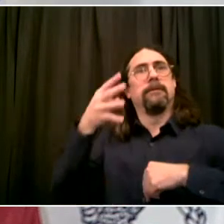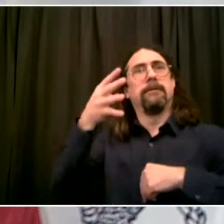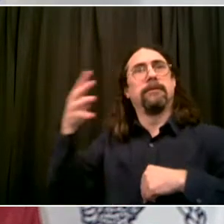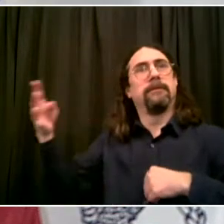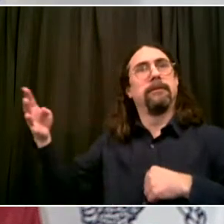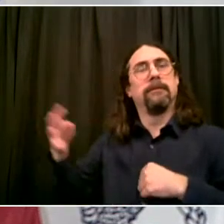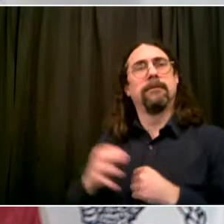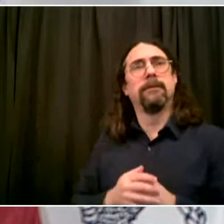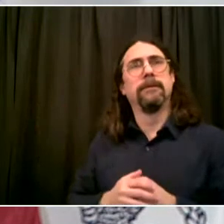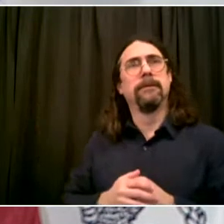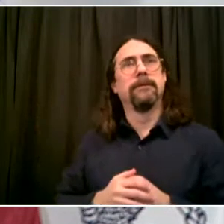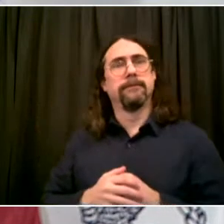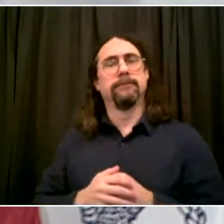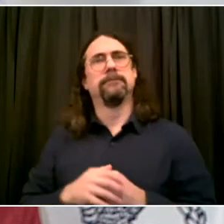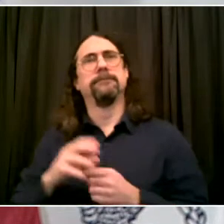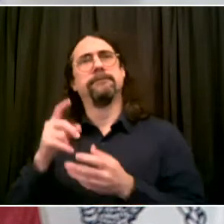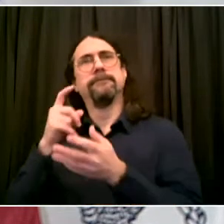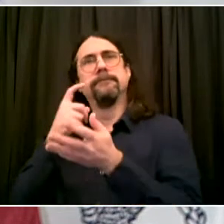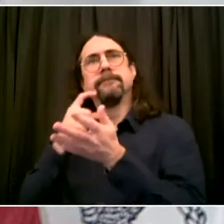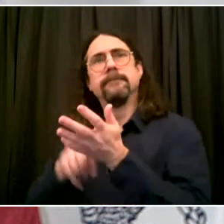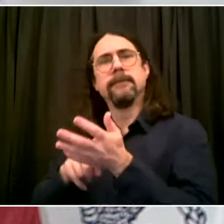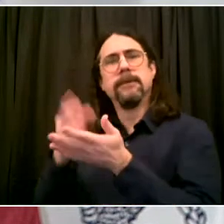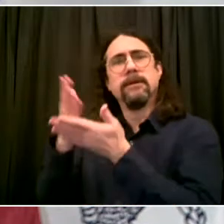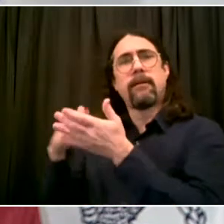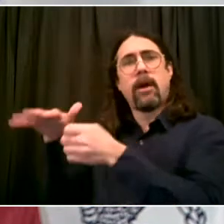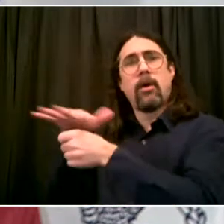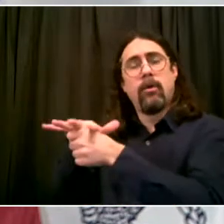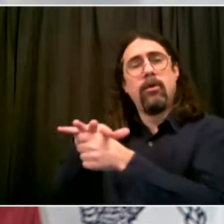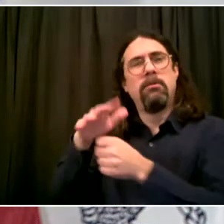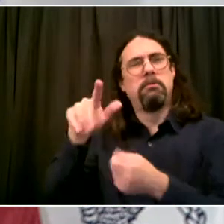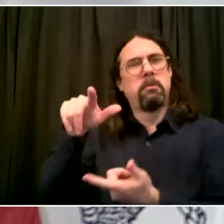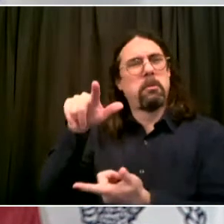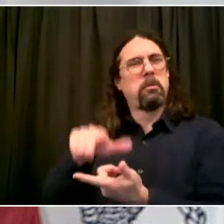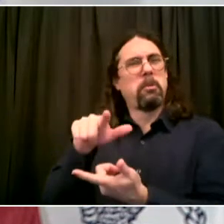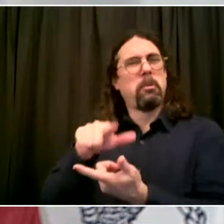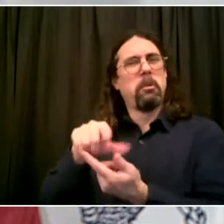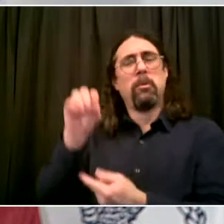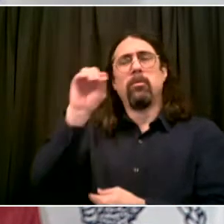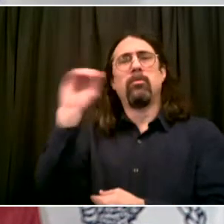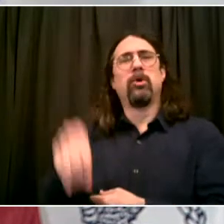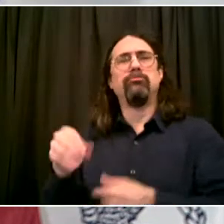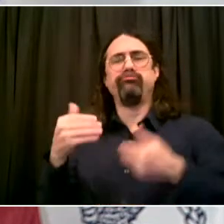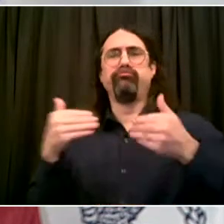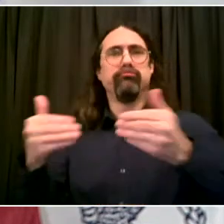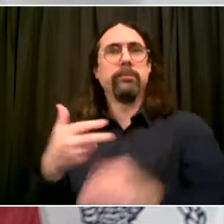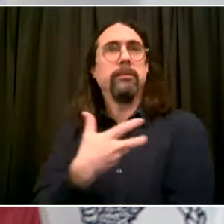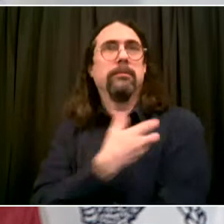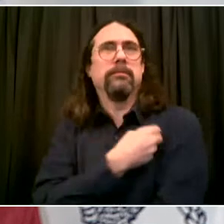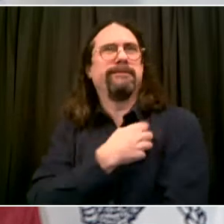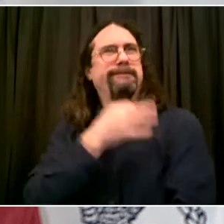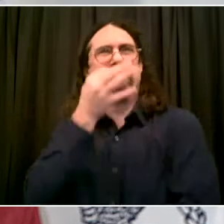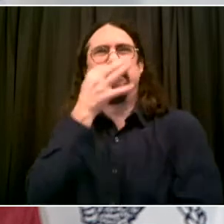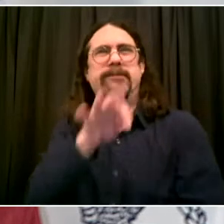RATES, LIKE HELLS KITCHEN OR